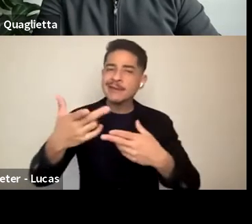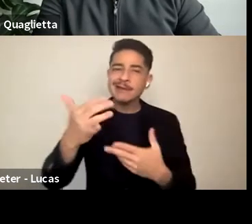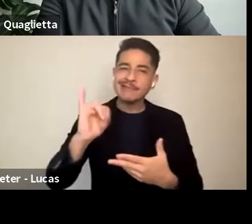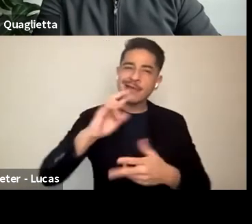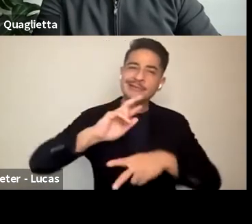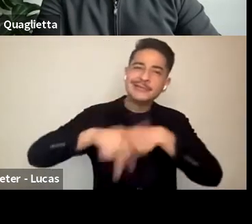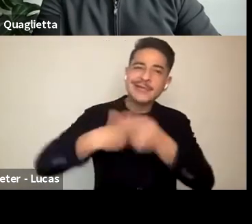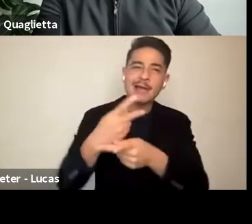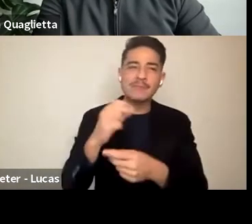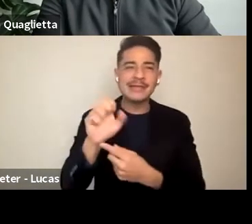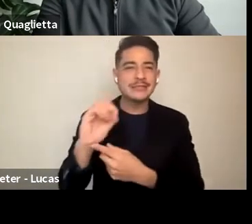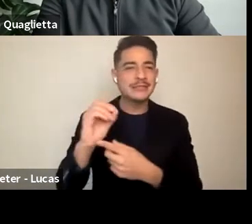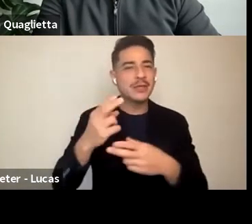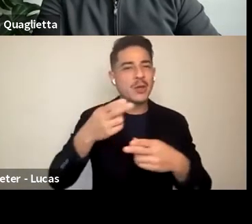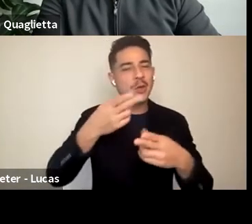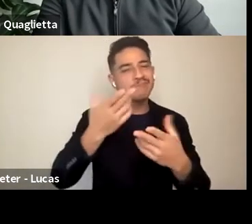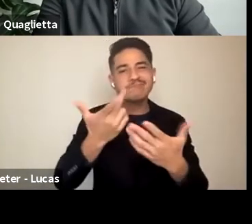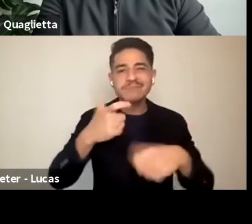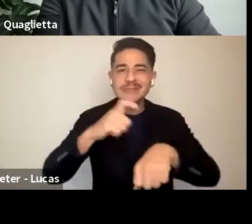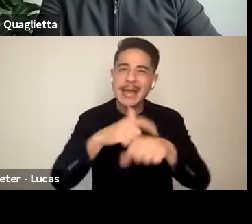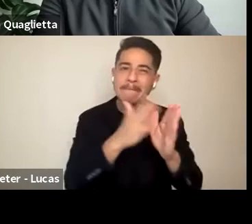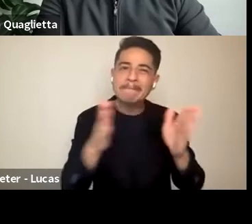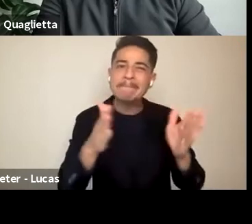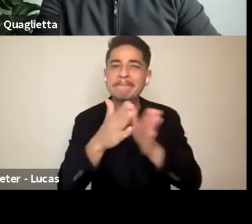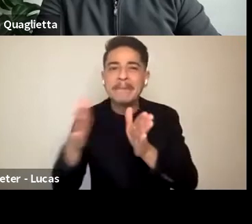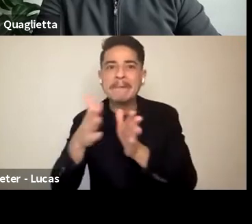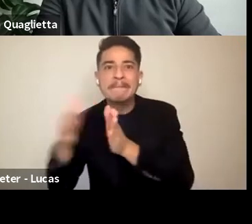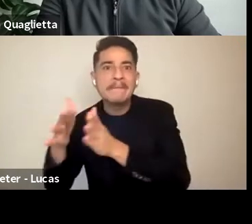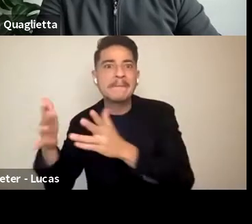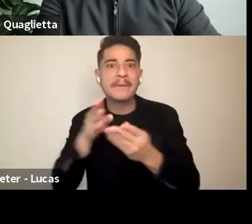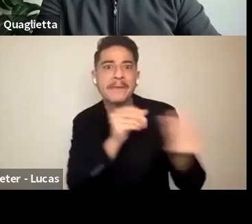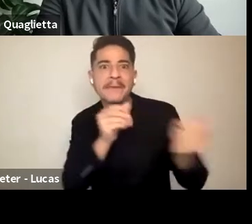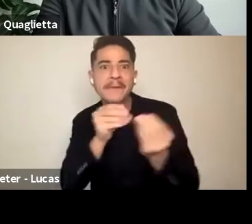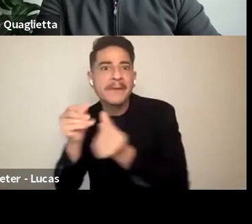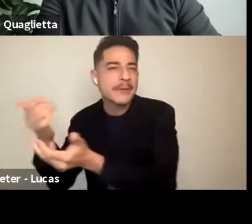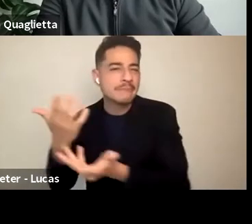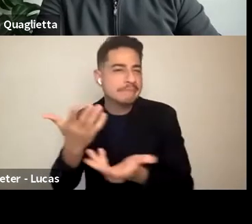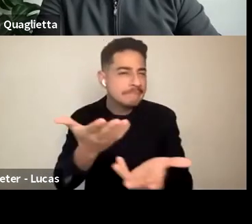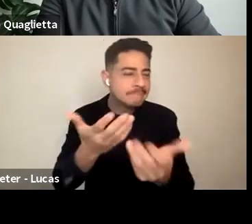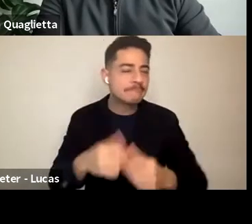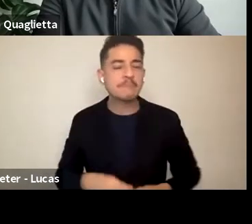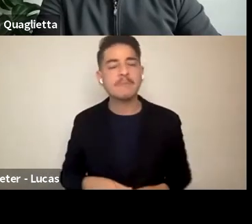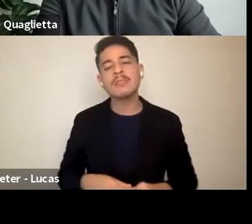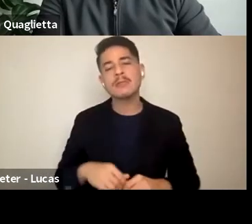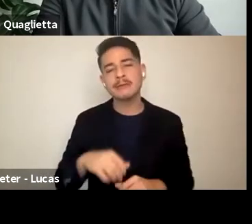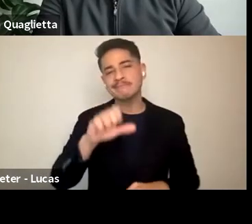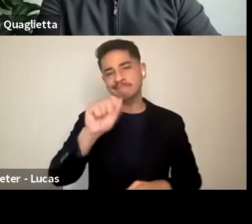So, Yeah, I wanted to actually take a step back when we're thinking about this issue of temporality.